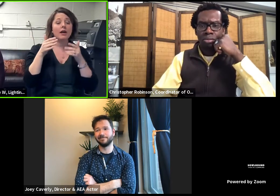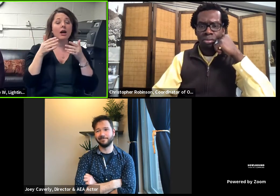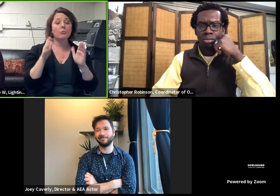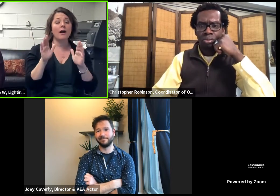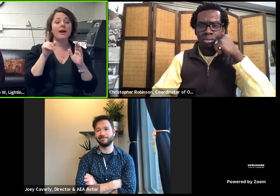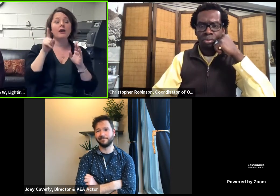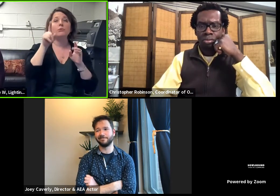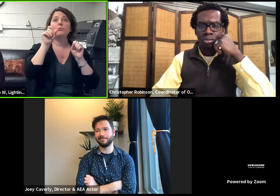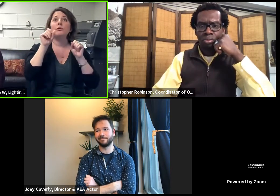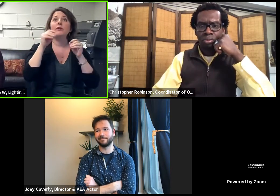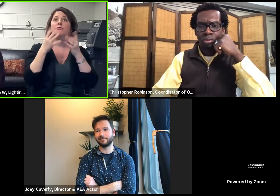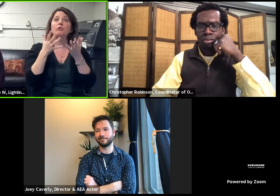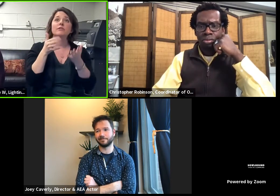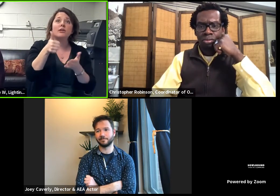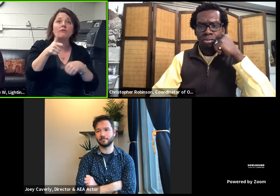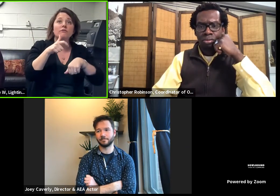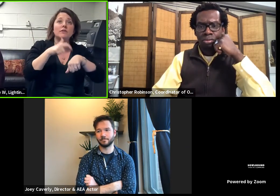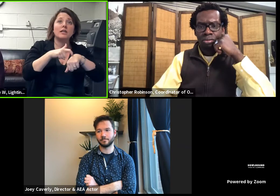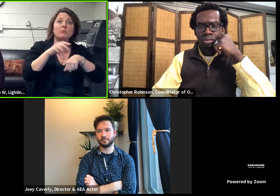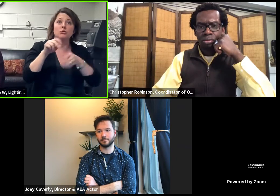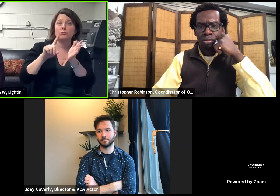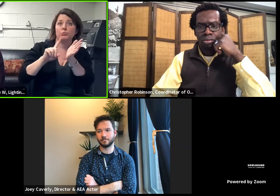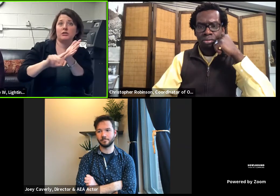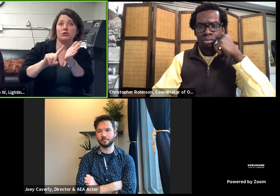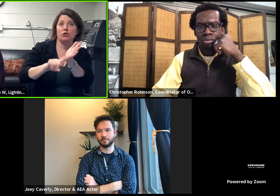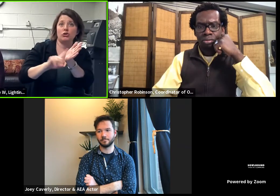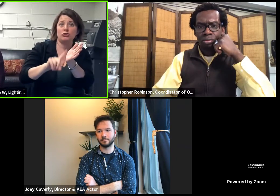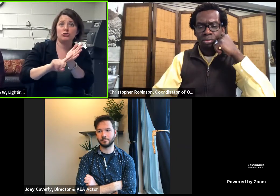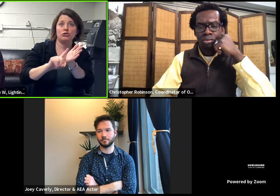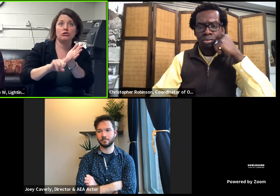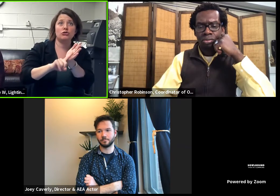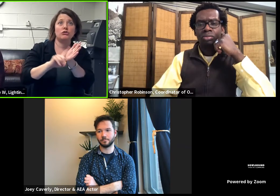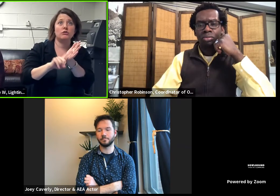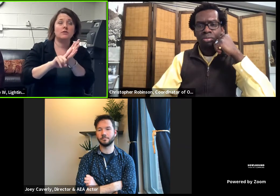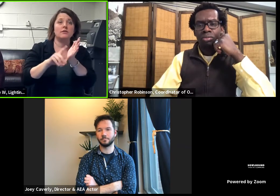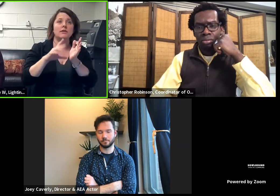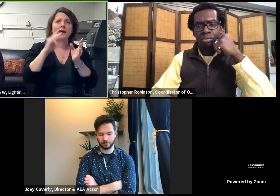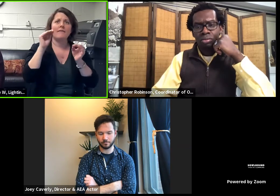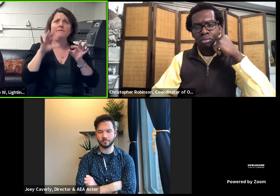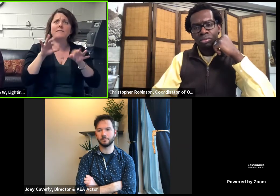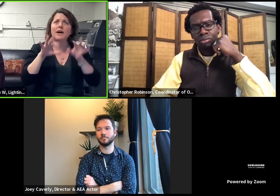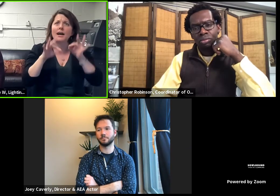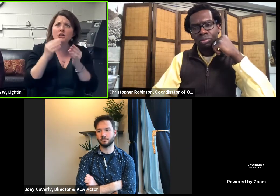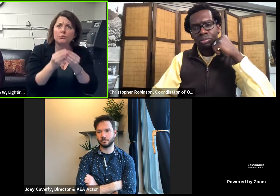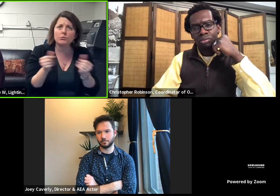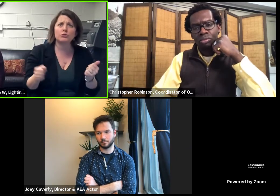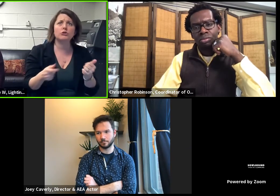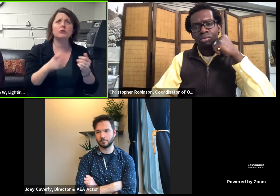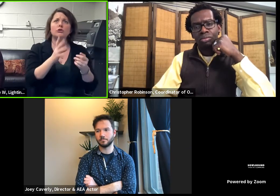in terms of starting way far in advance to start your planning. And do your research, you know?